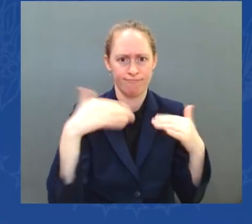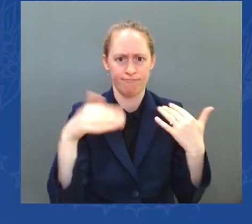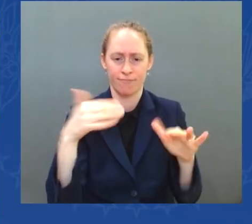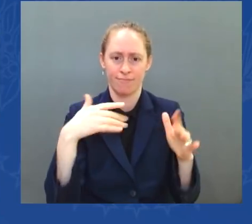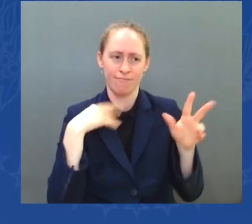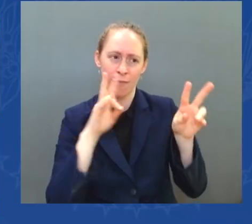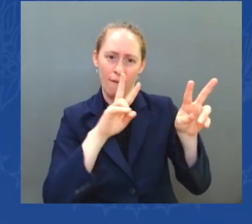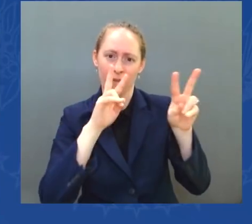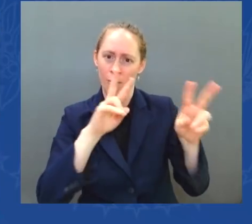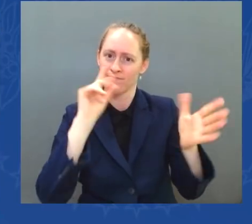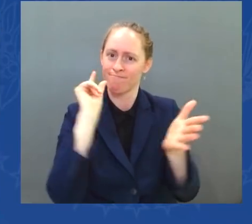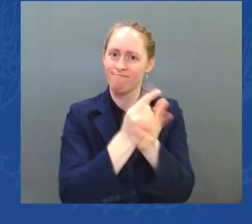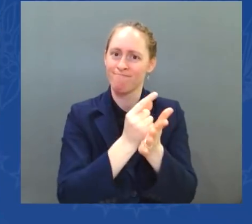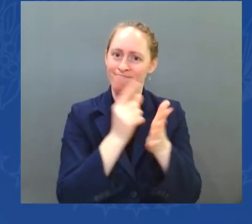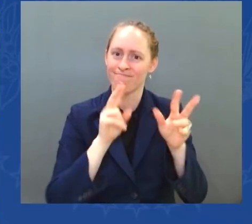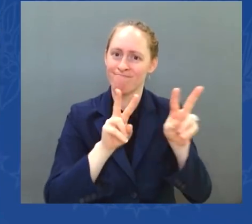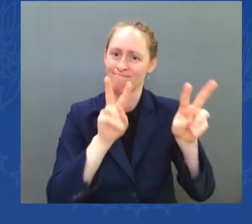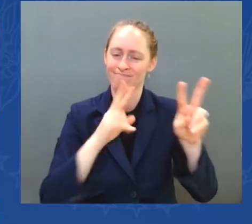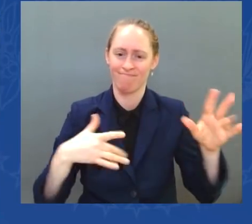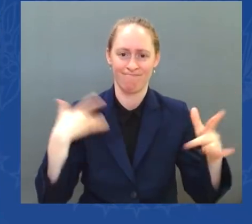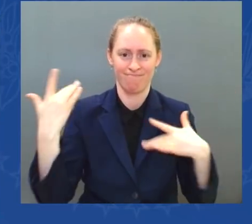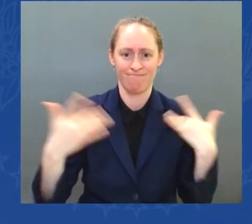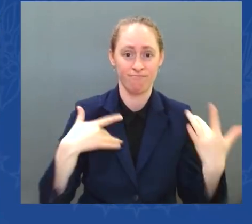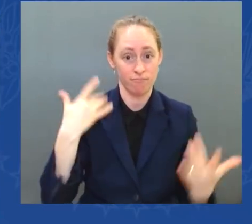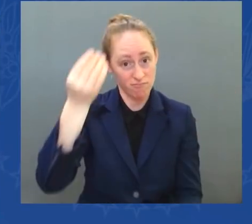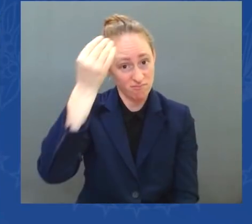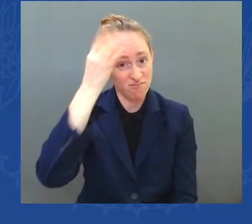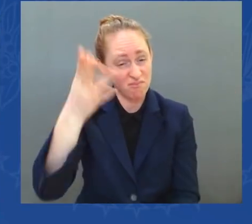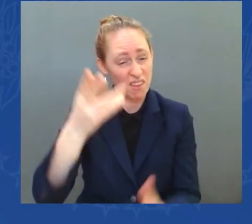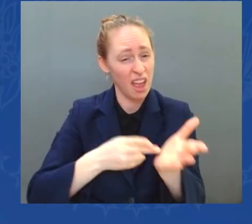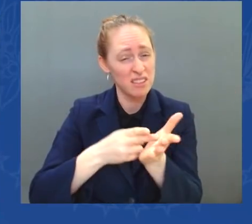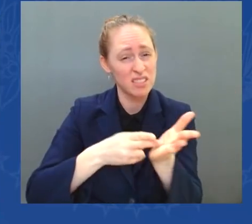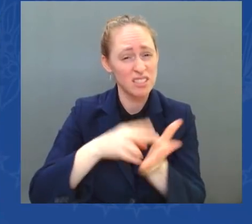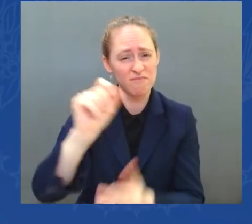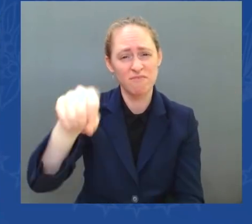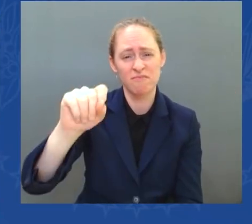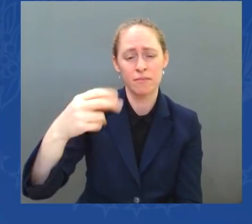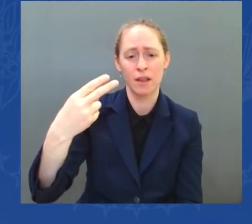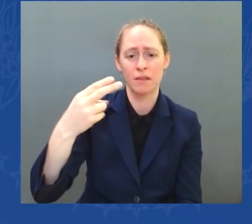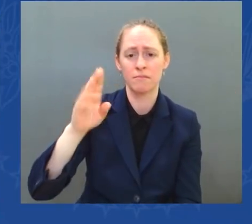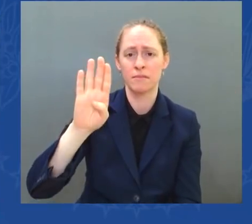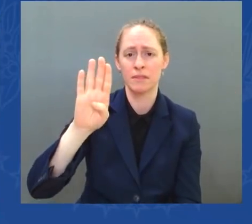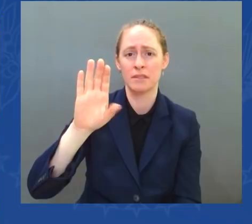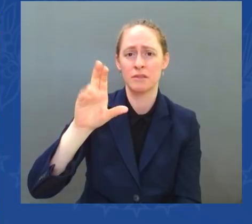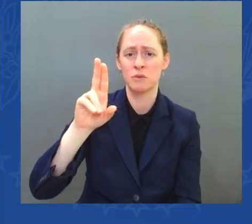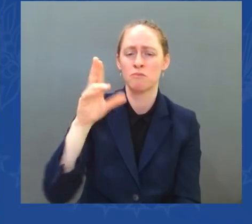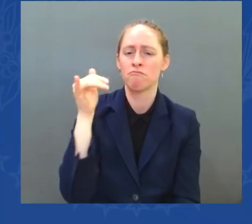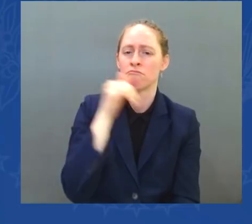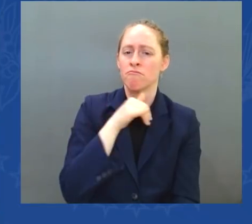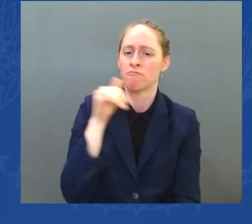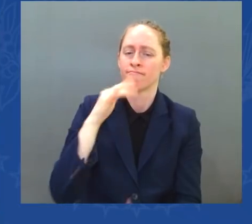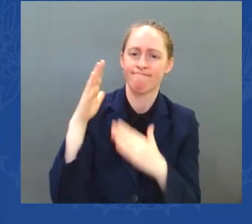that an HBCU provides. I've been taught by dedicated professors and mentored by individuals who saw my potential